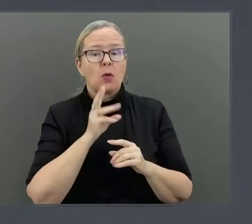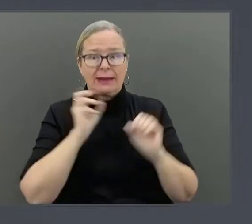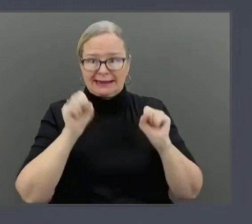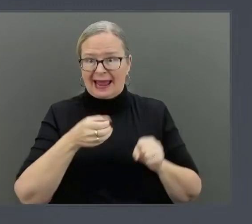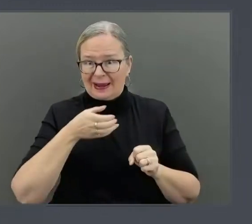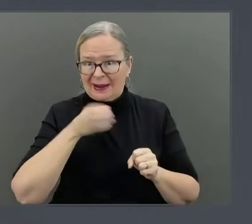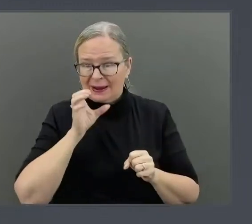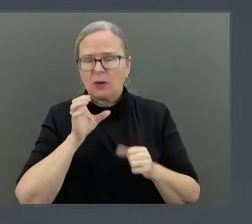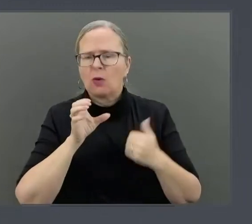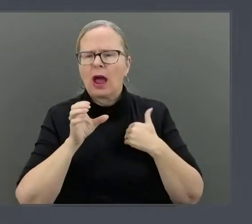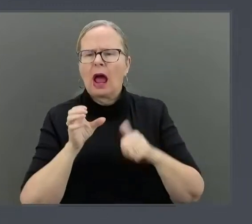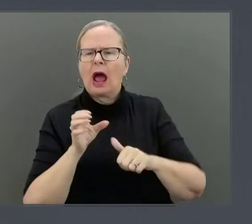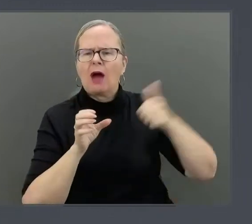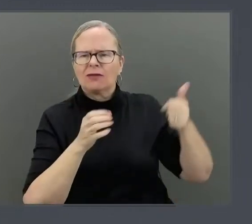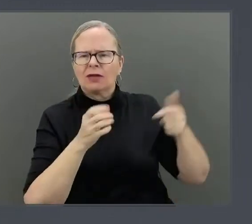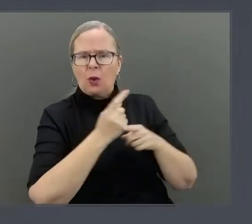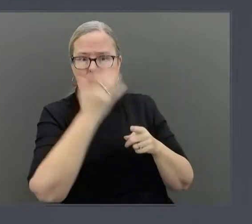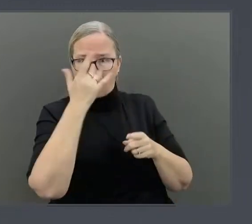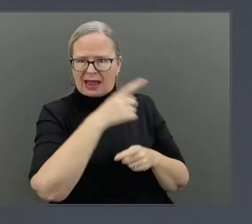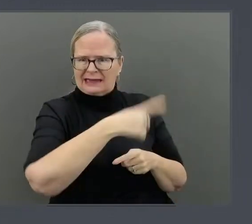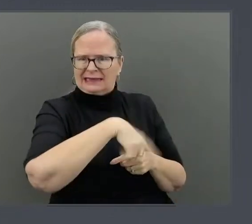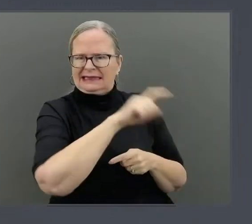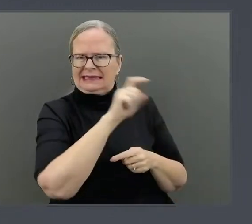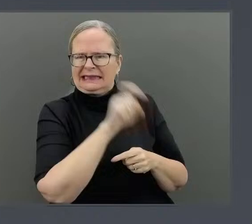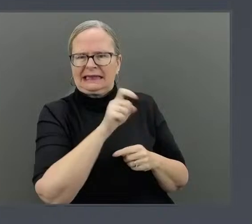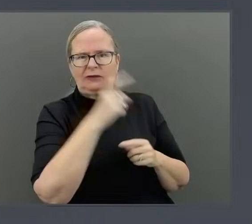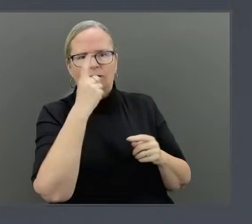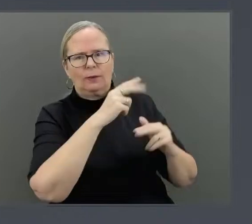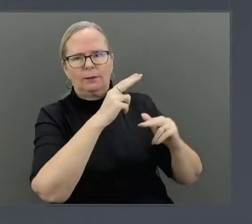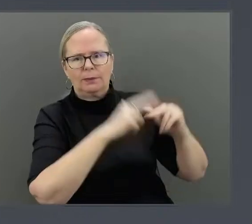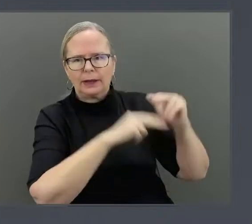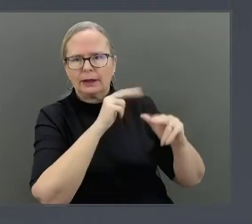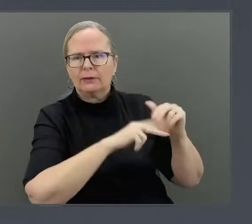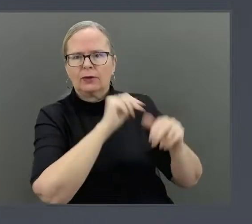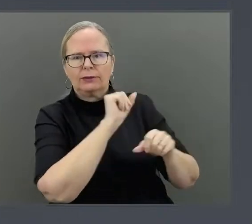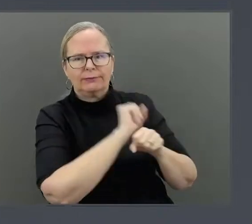not putting any added stress on the city's water supply and Kobe will have some more details on